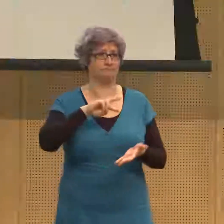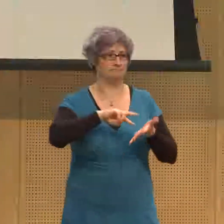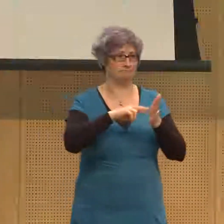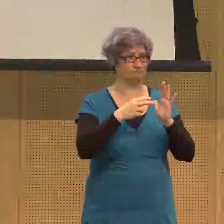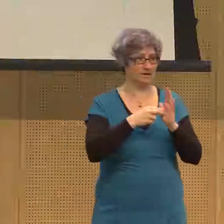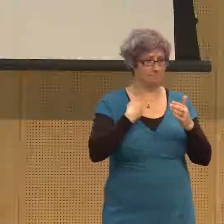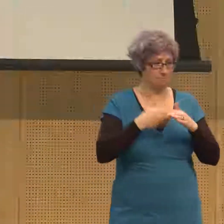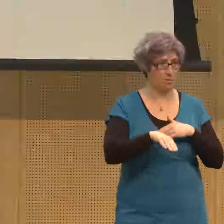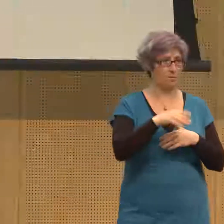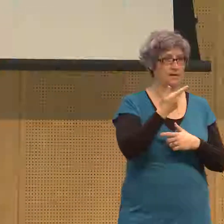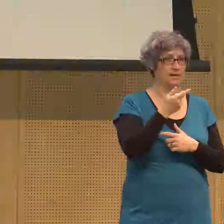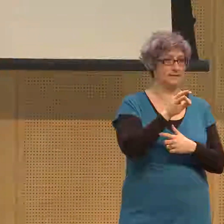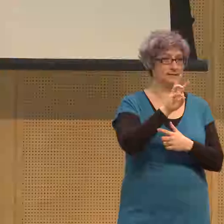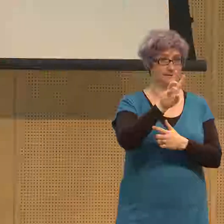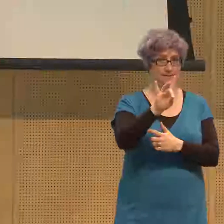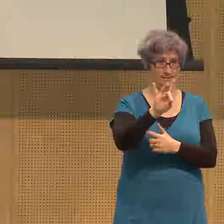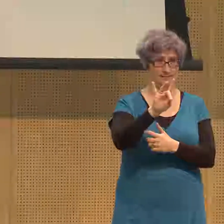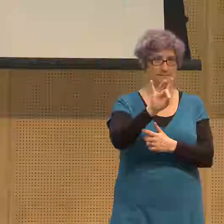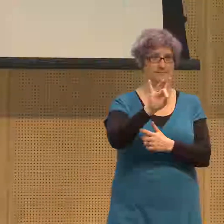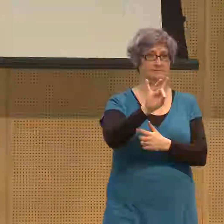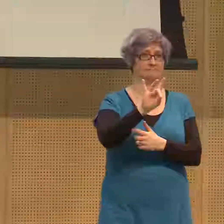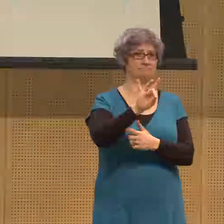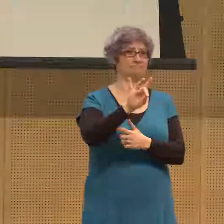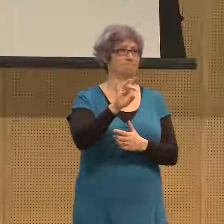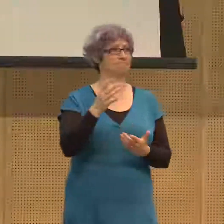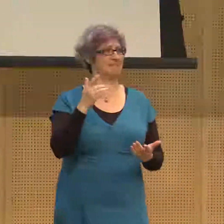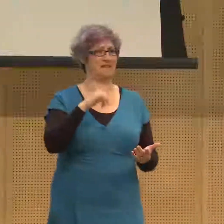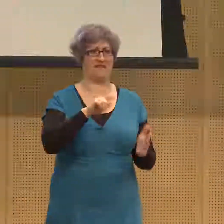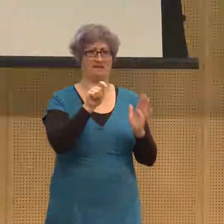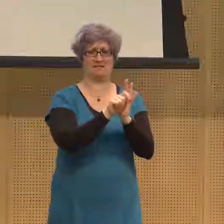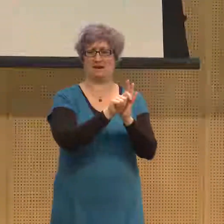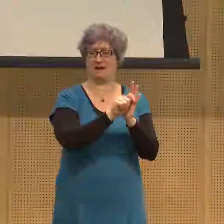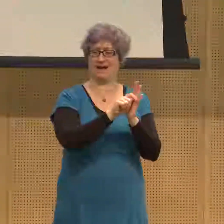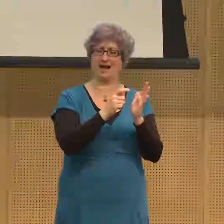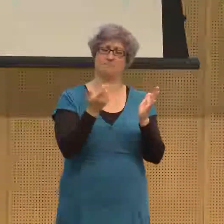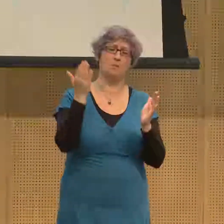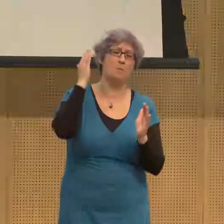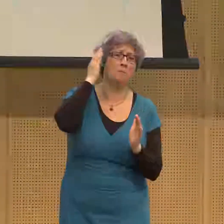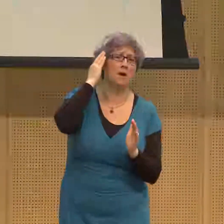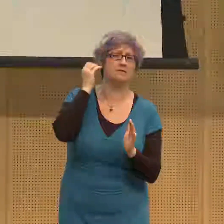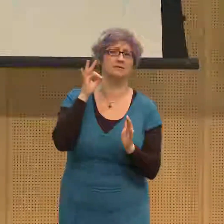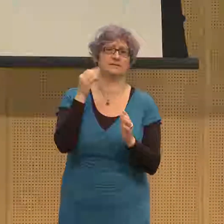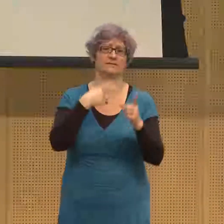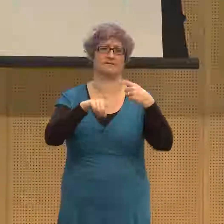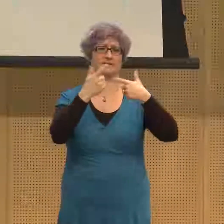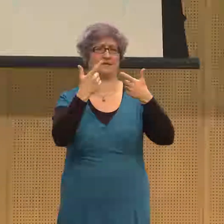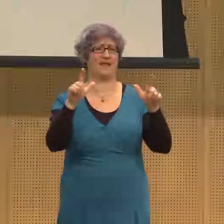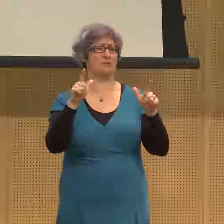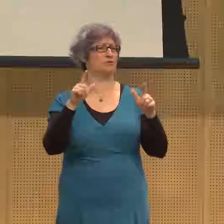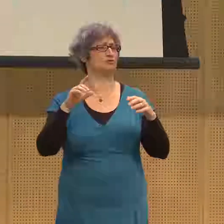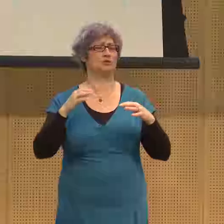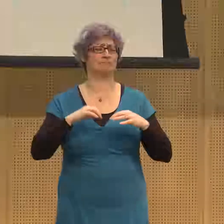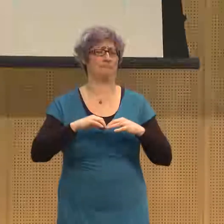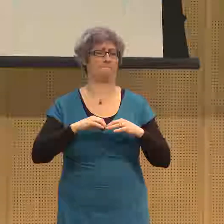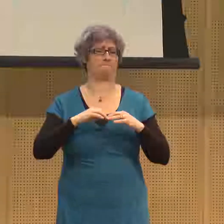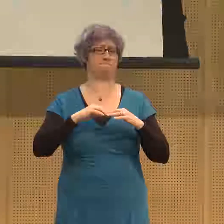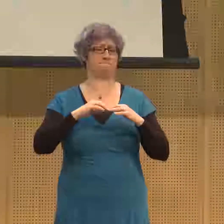So, I'm now 48, and I was born in 1968.